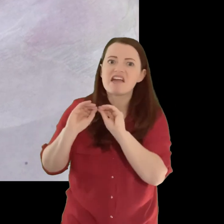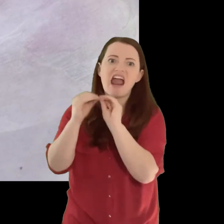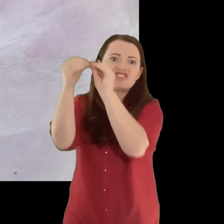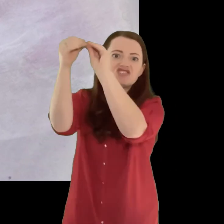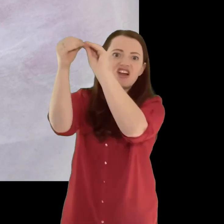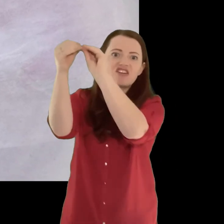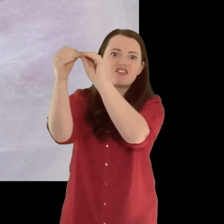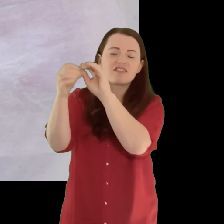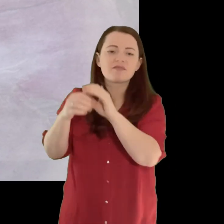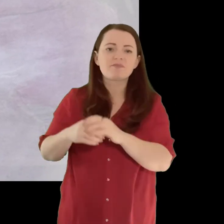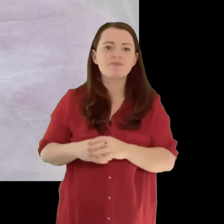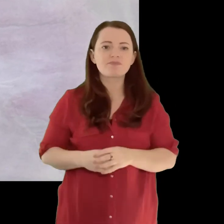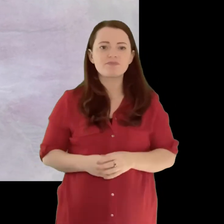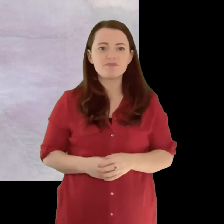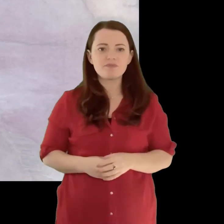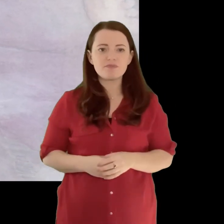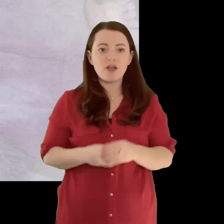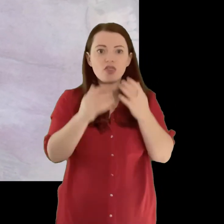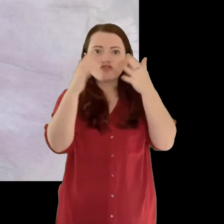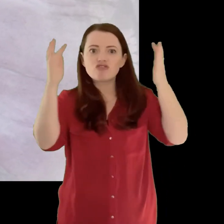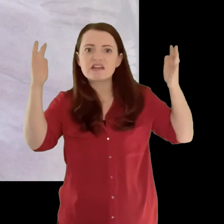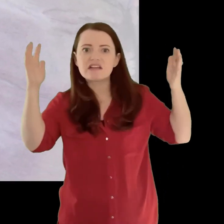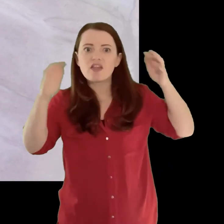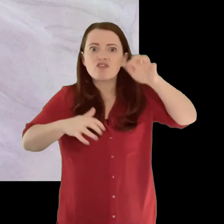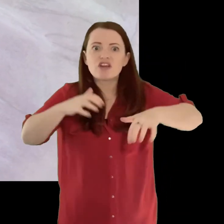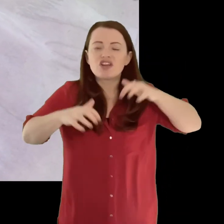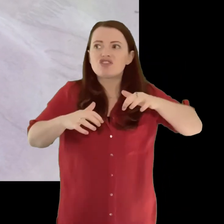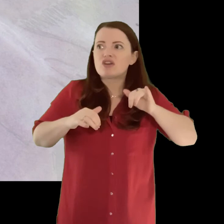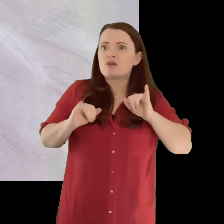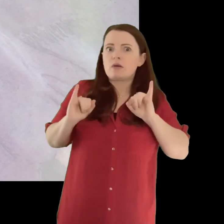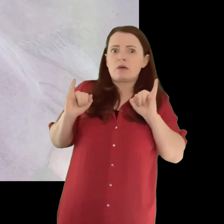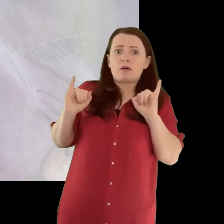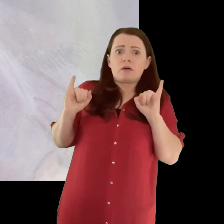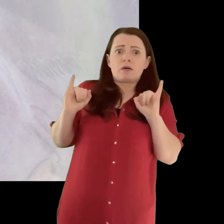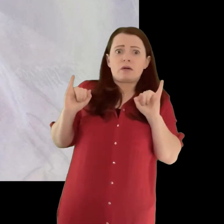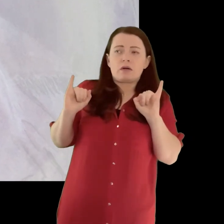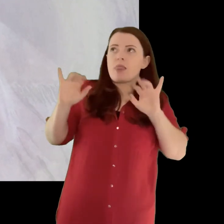The trees and the creatures Heaved a sigh of foreboding